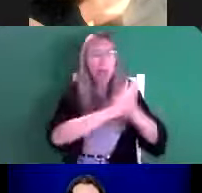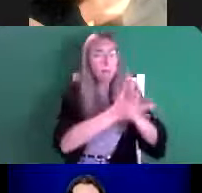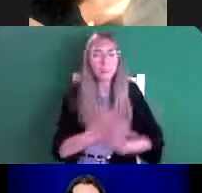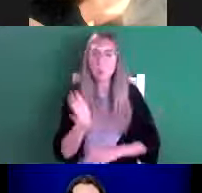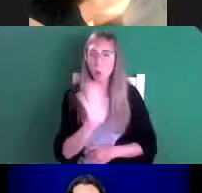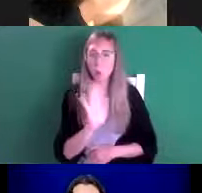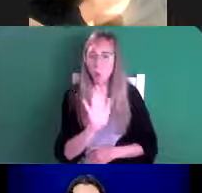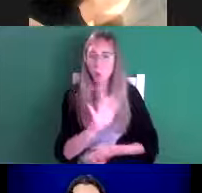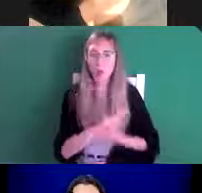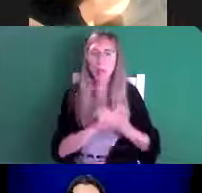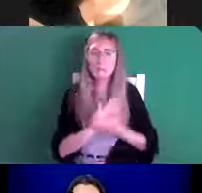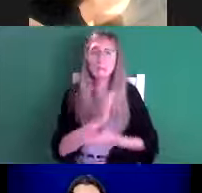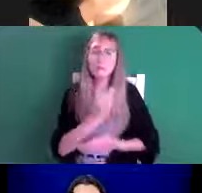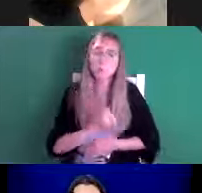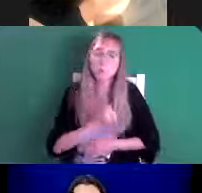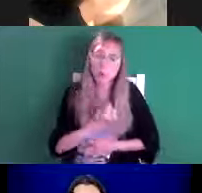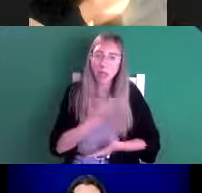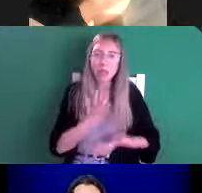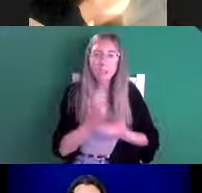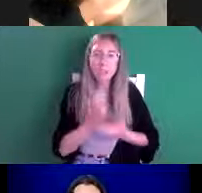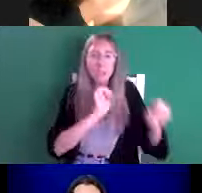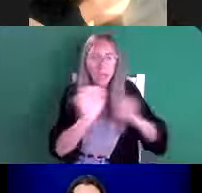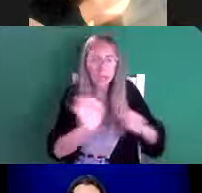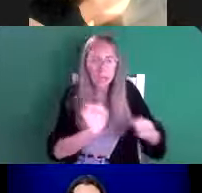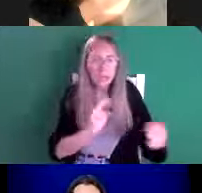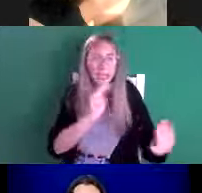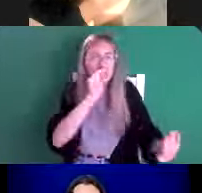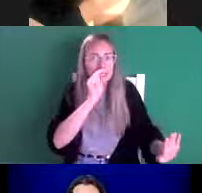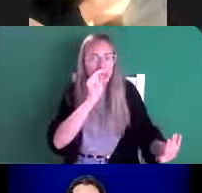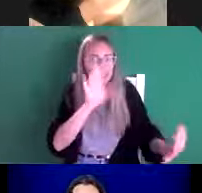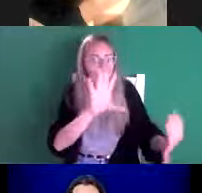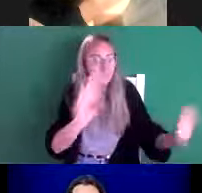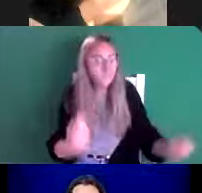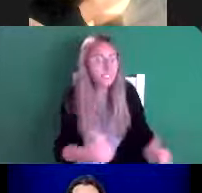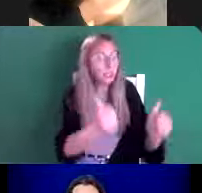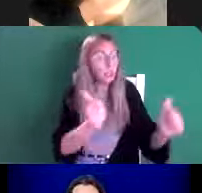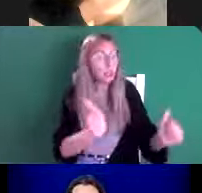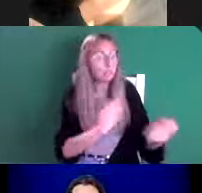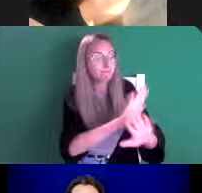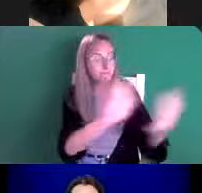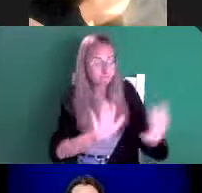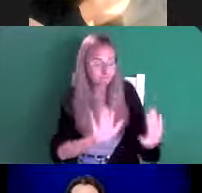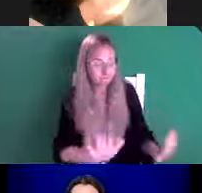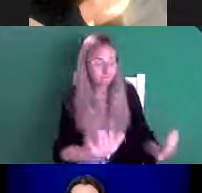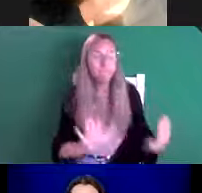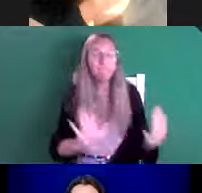the the interventions happened and it's gone and you wouldn't know it had been there now of course